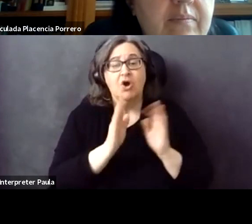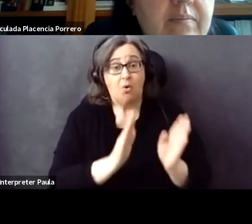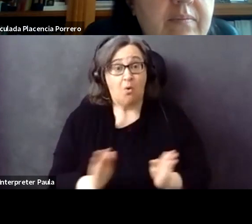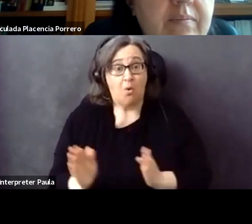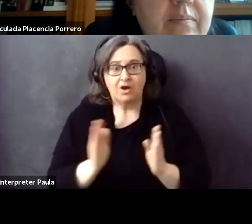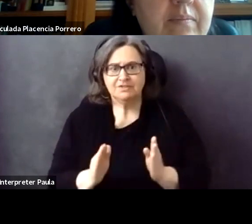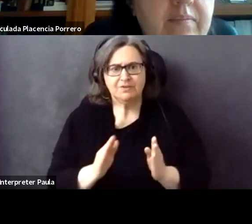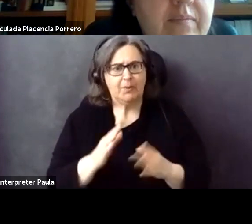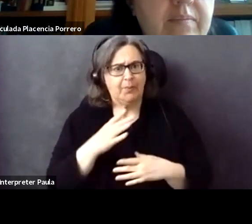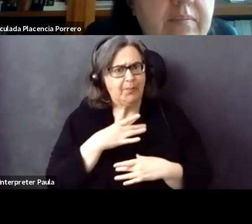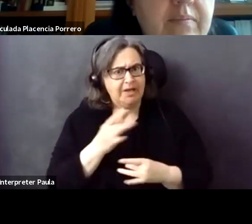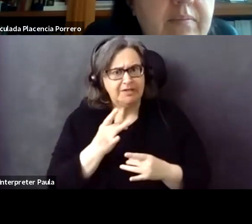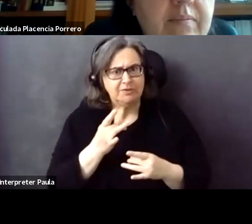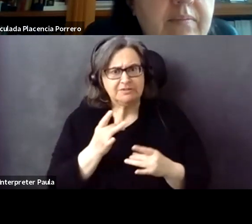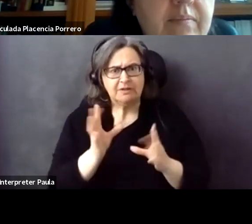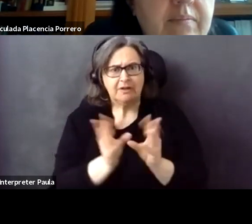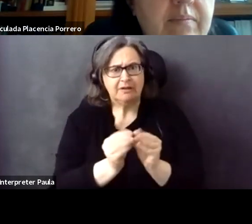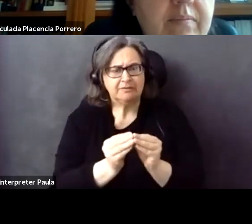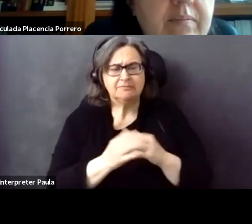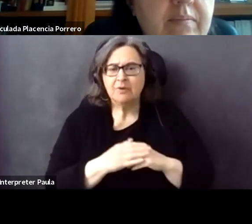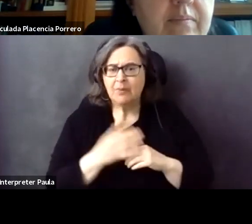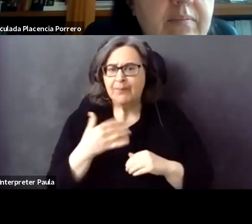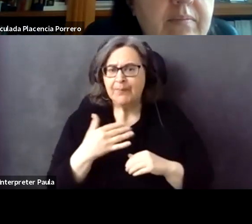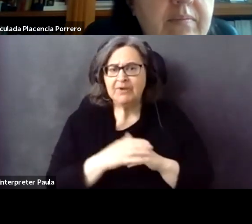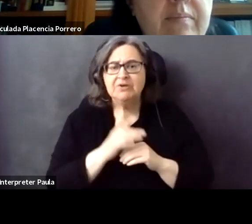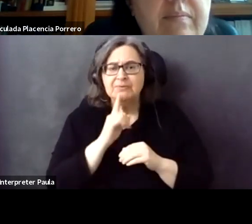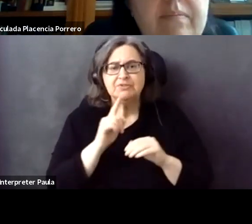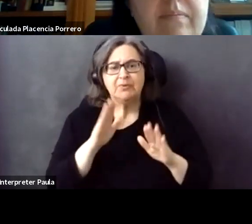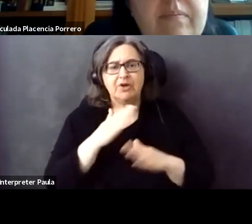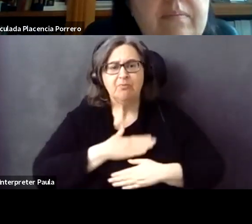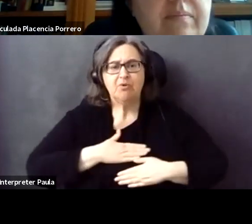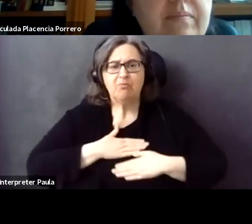? >> CHIARA GIOVANNINI: Thank you very